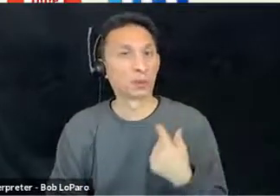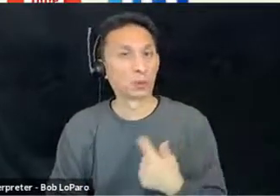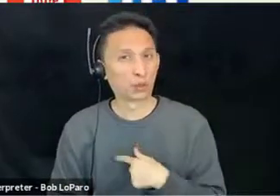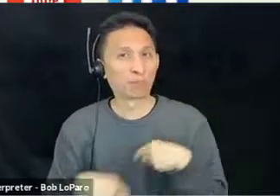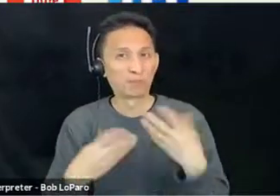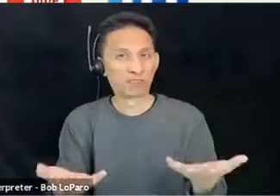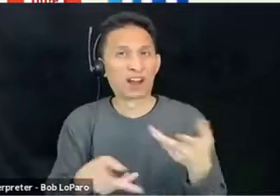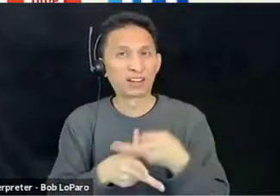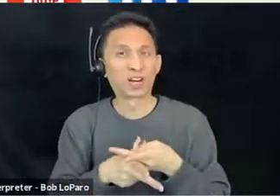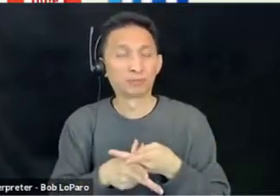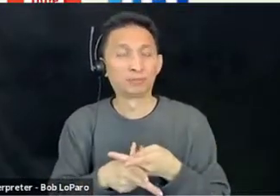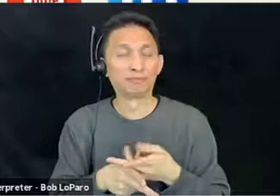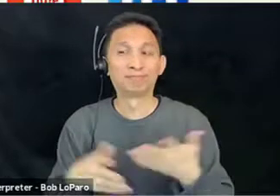So, thank you for having us today.